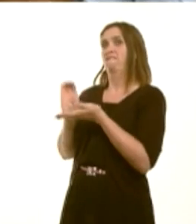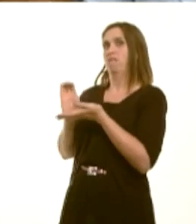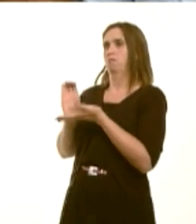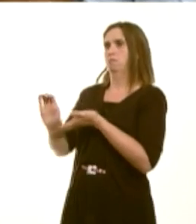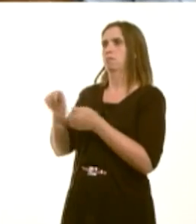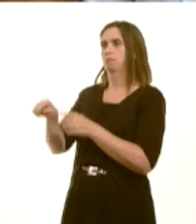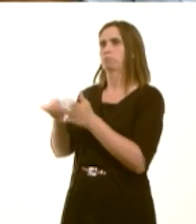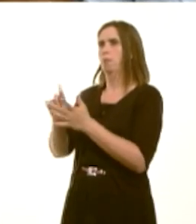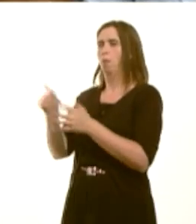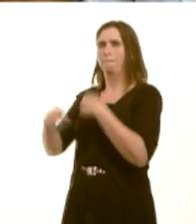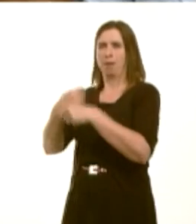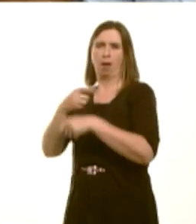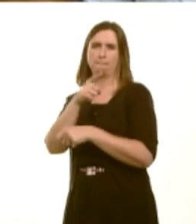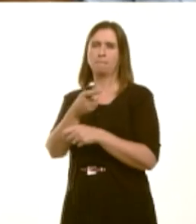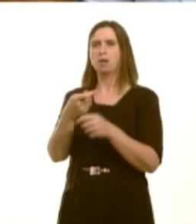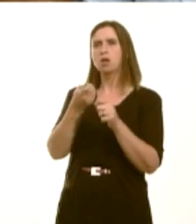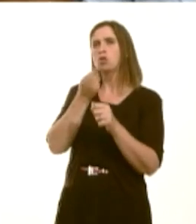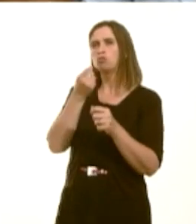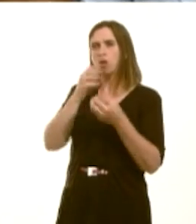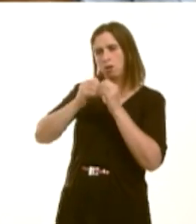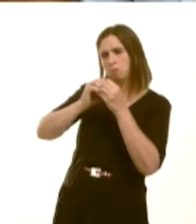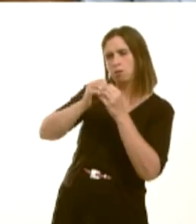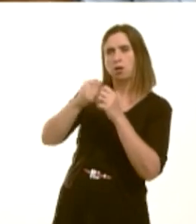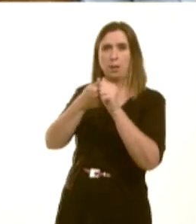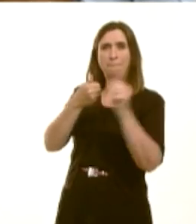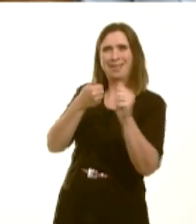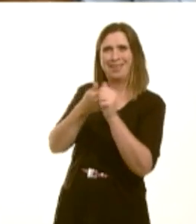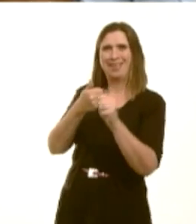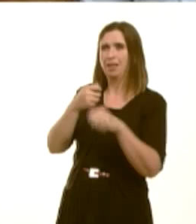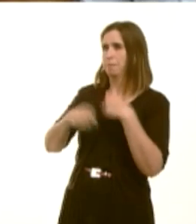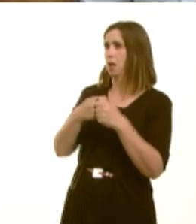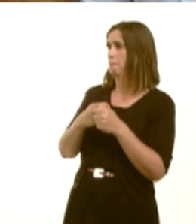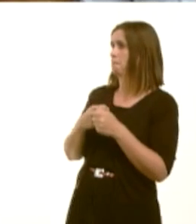the NICE system, there is. What happens in NICE is they will come back with a reduced